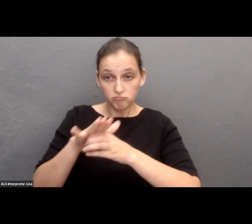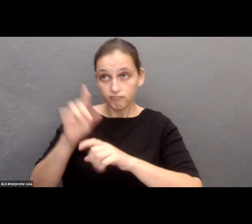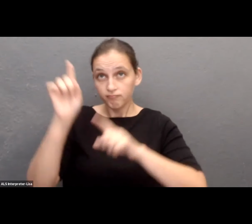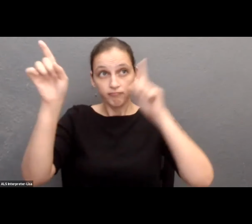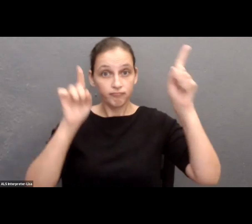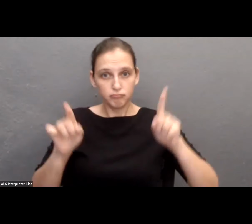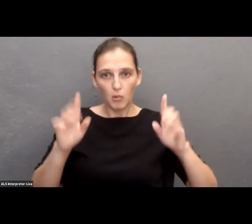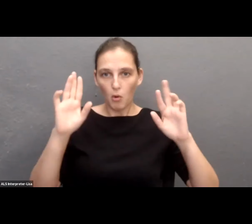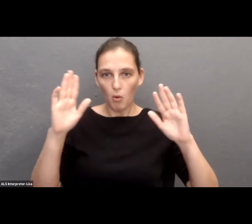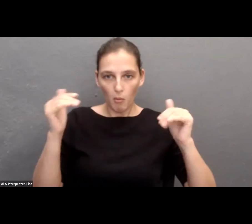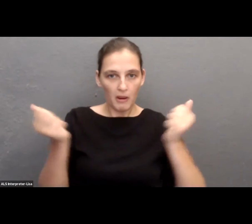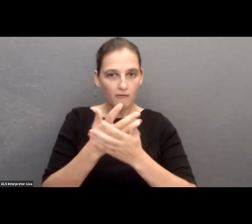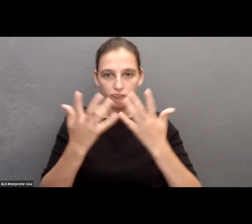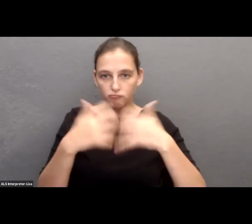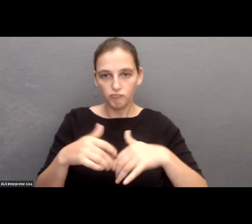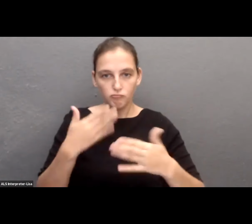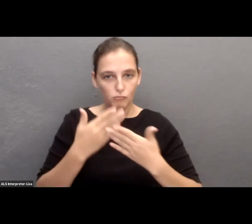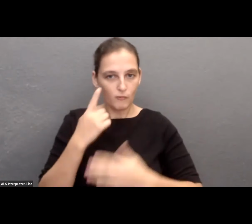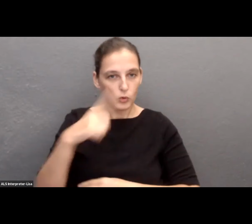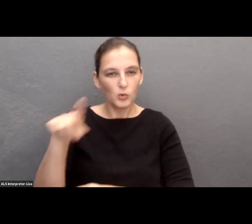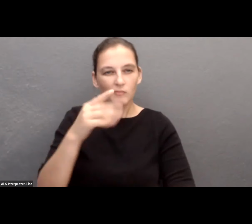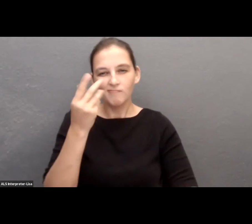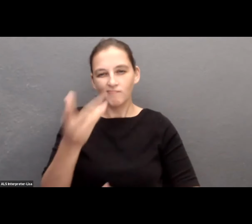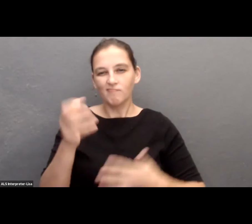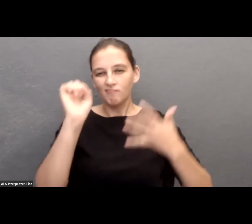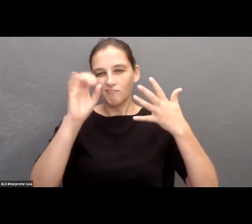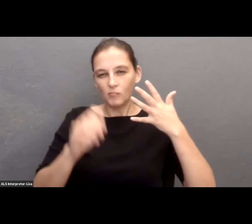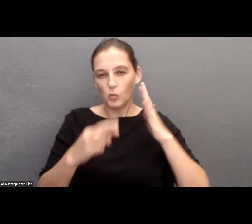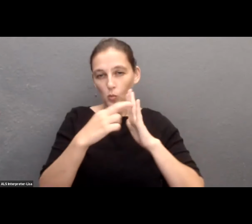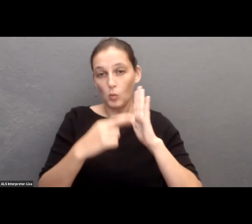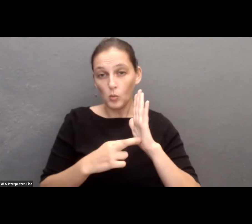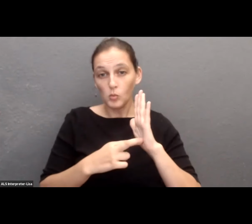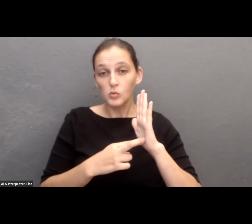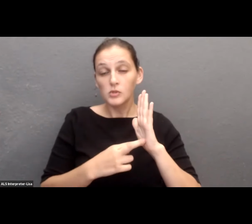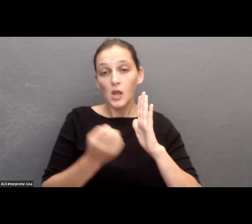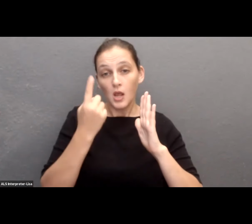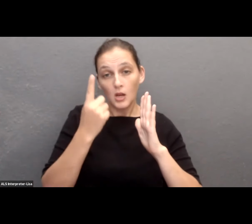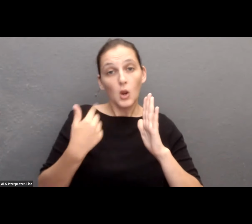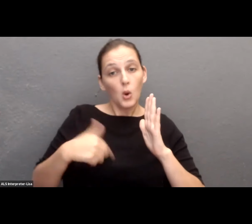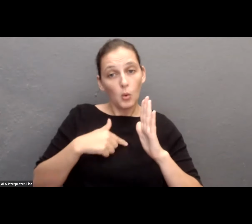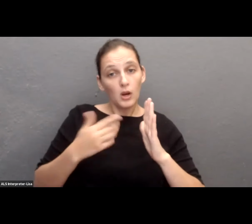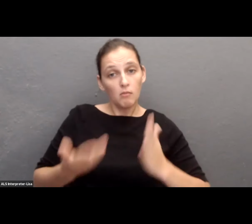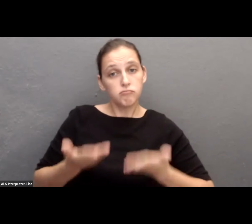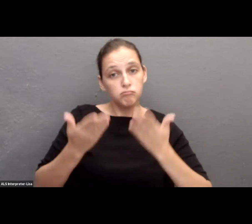First of all, let me do some housekeeping we are offering the availability of the American